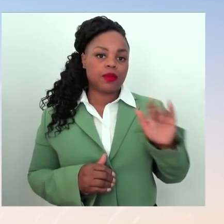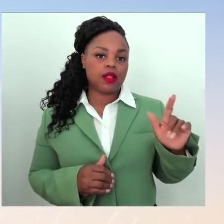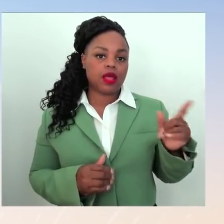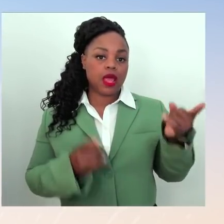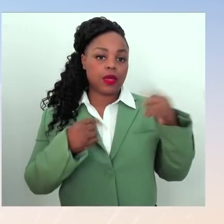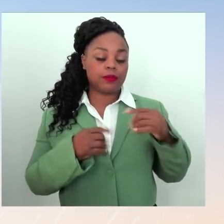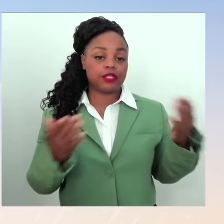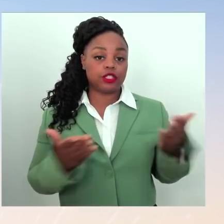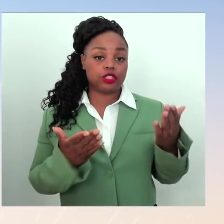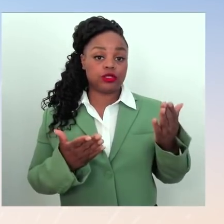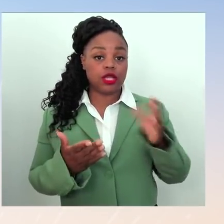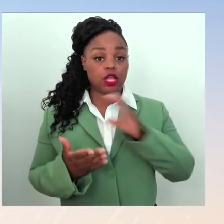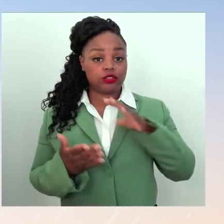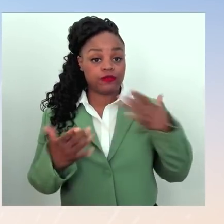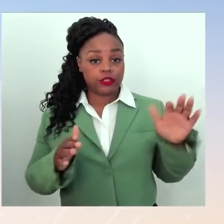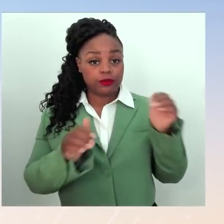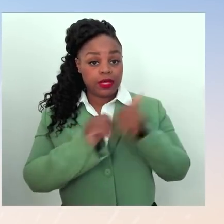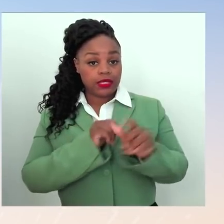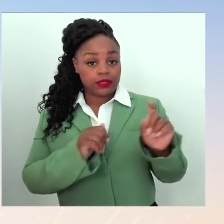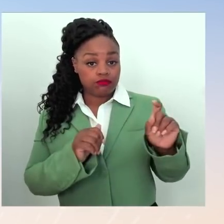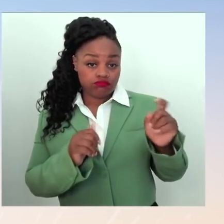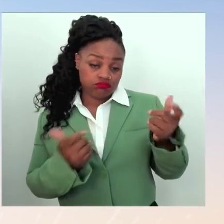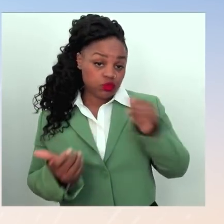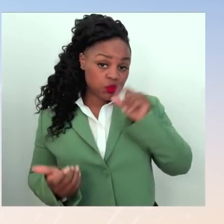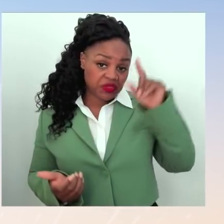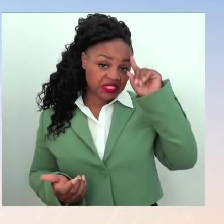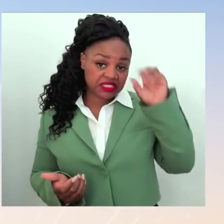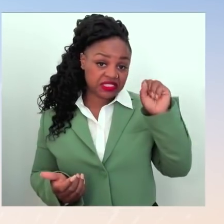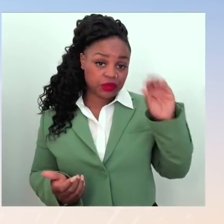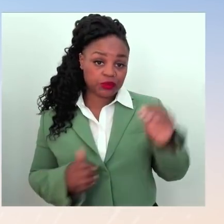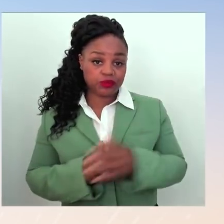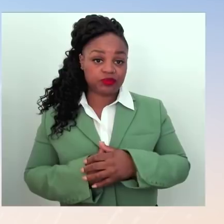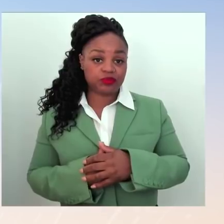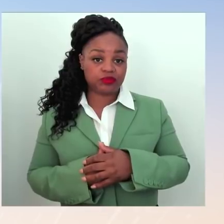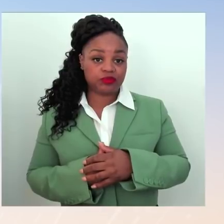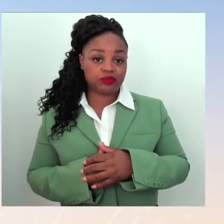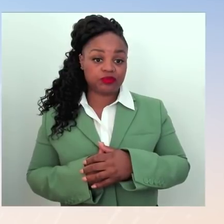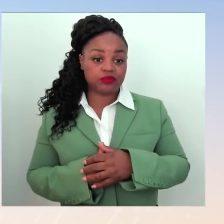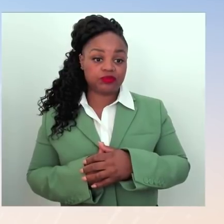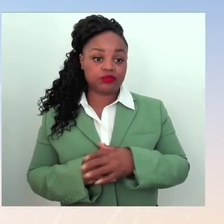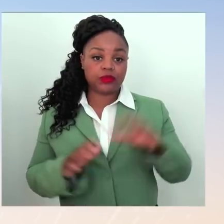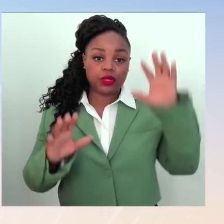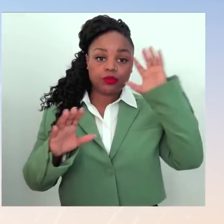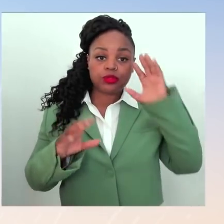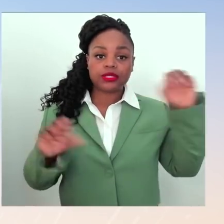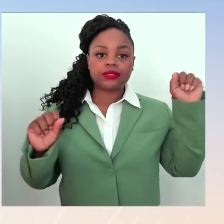But the President has not yet made a decision. I just gave for you -- or tried to give for you a little bit of the reasoning